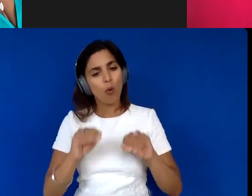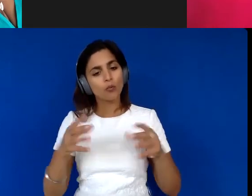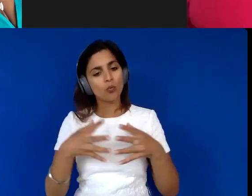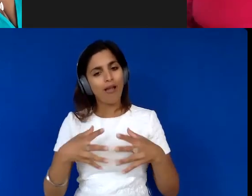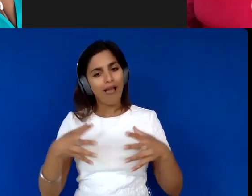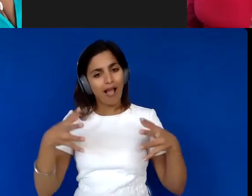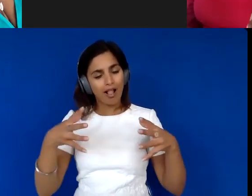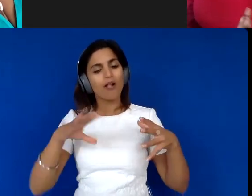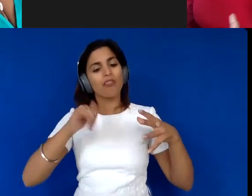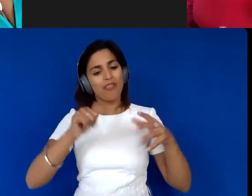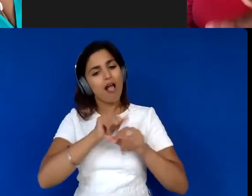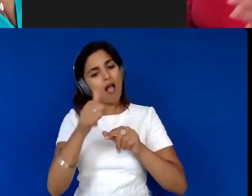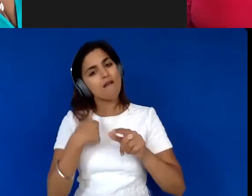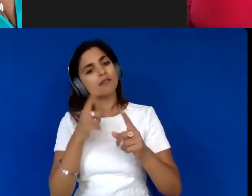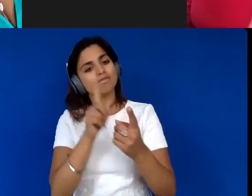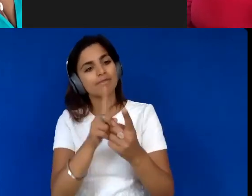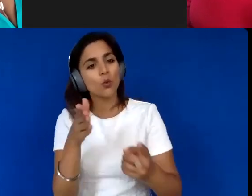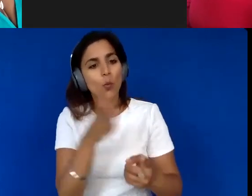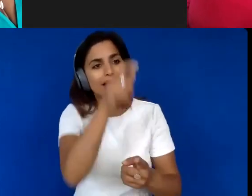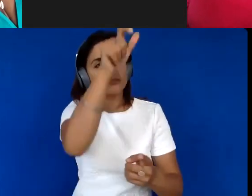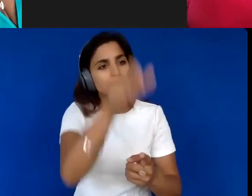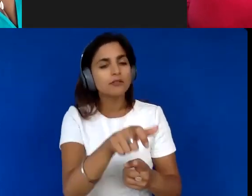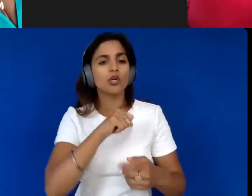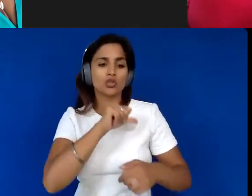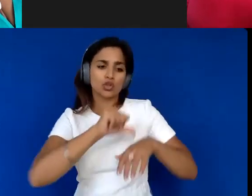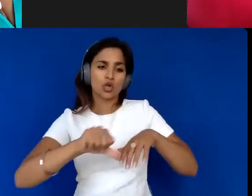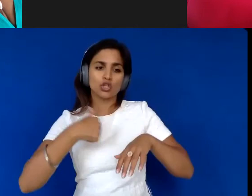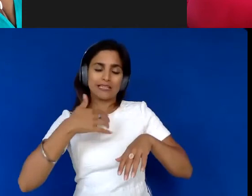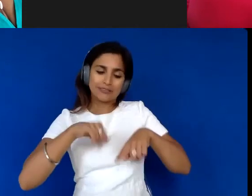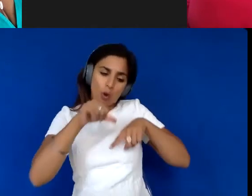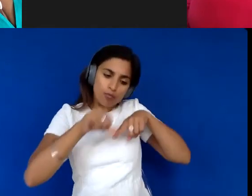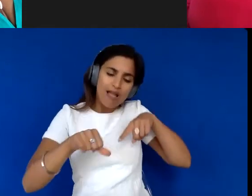it's understanding that all of these worlds and cultures need to be included